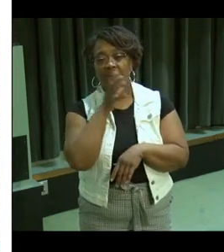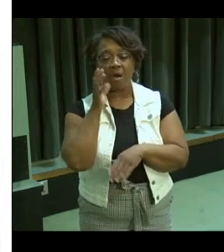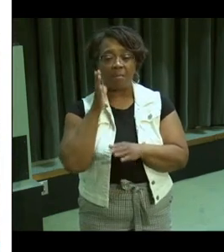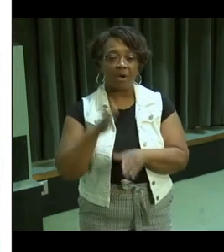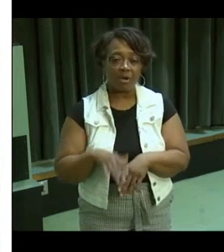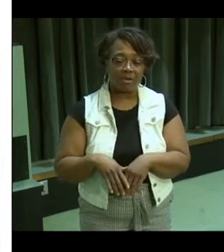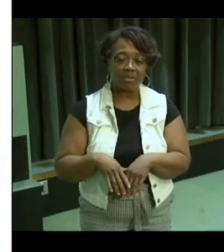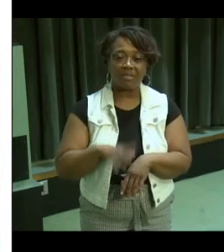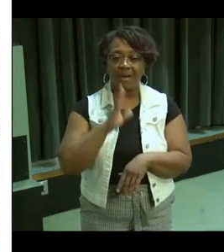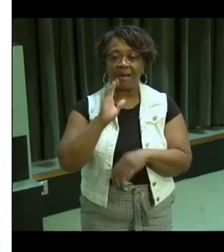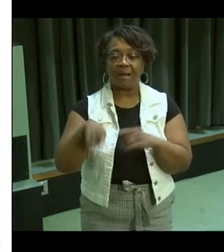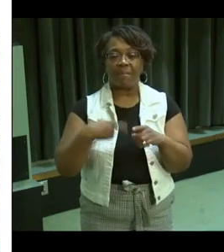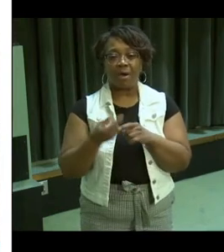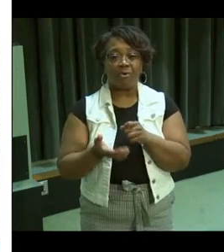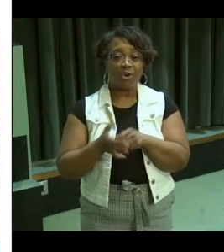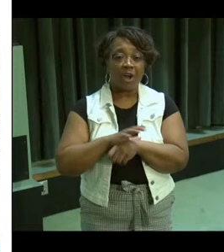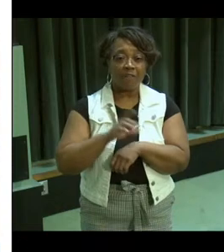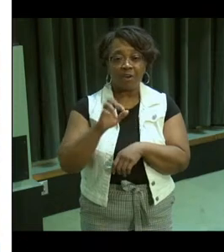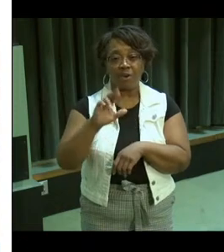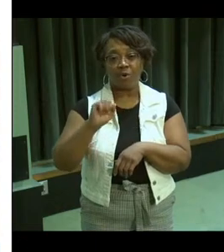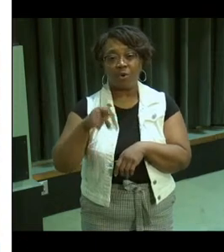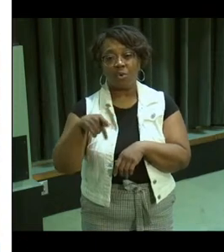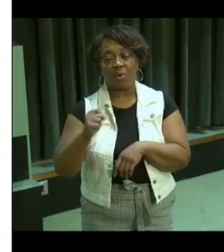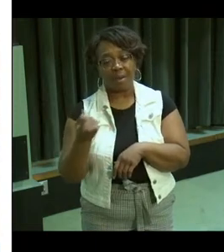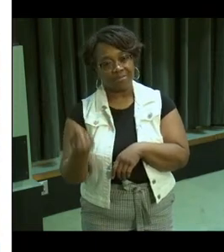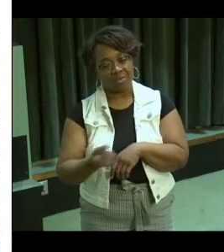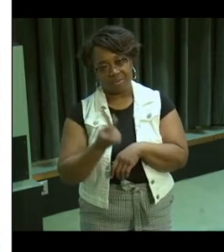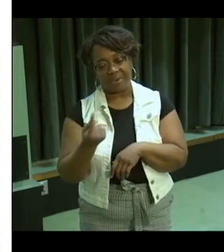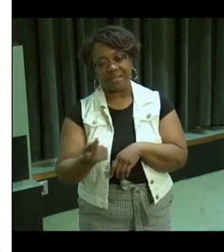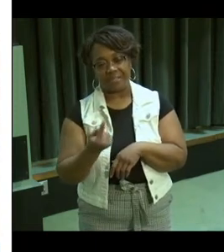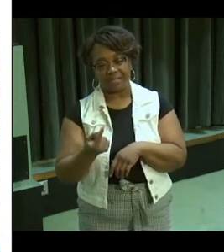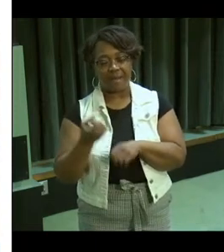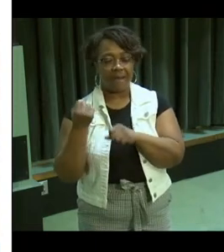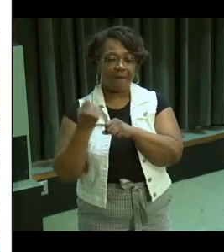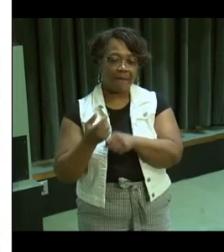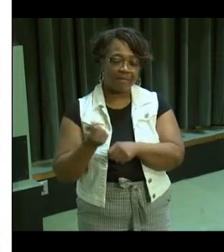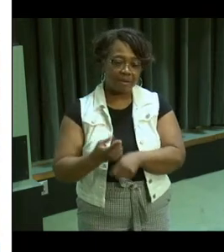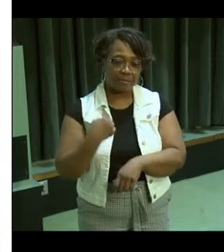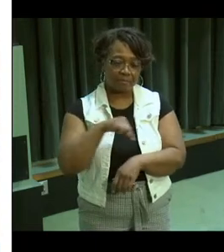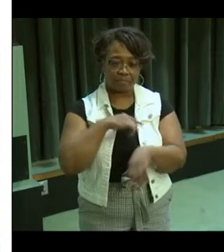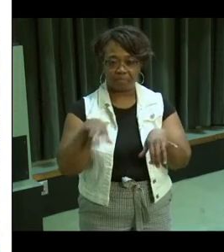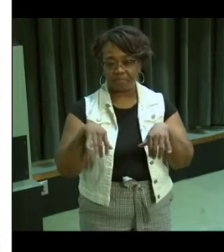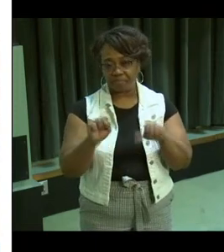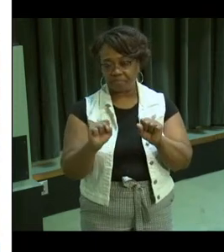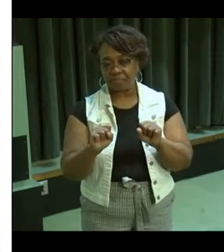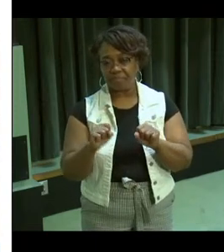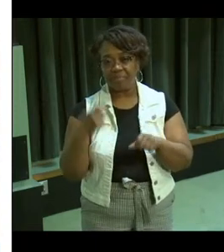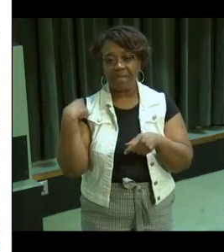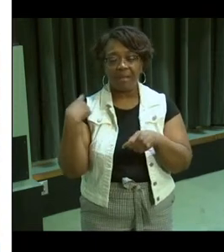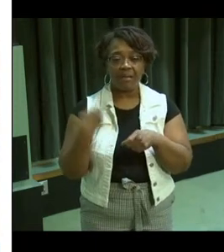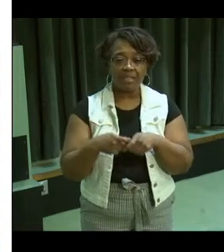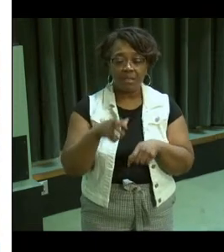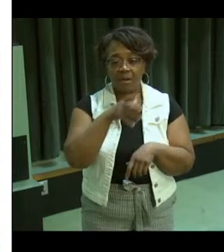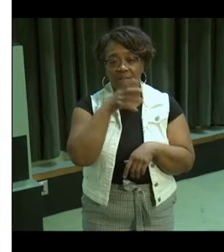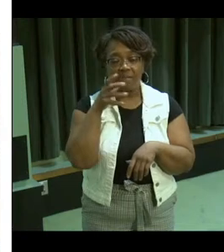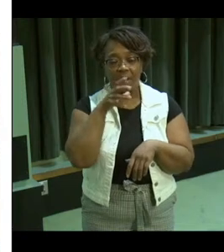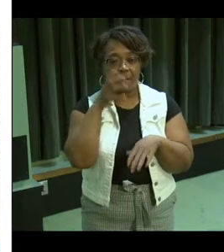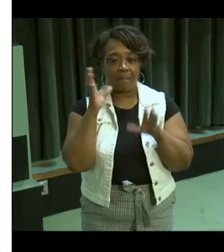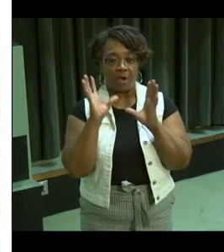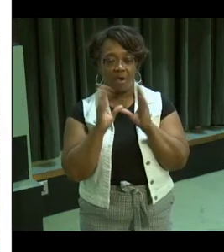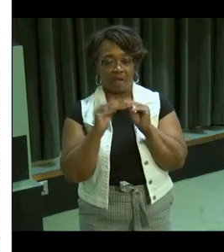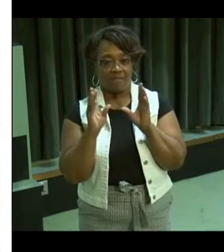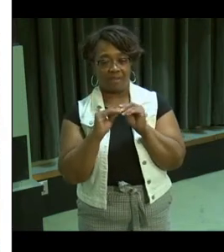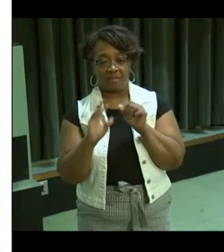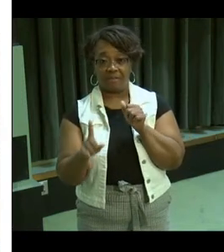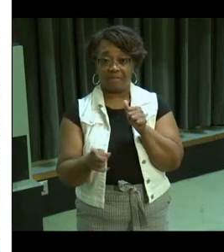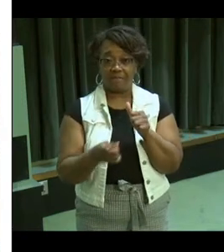about cover crops all the time,